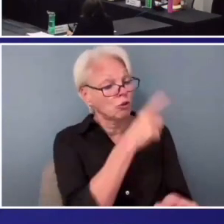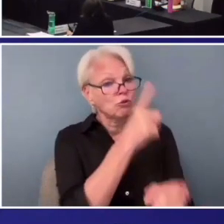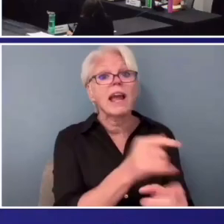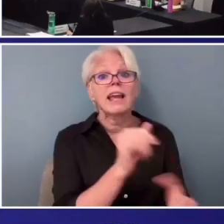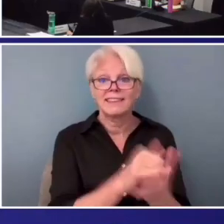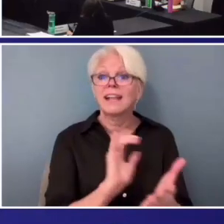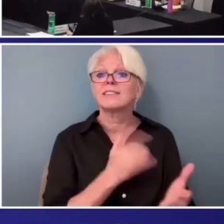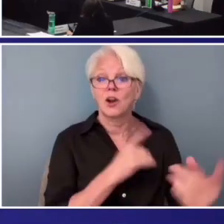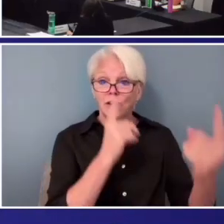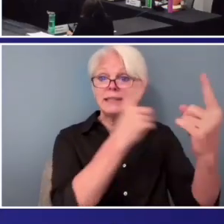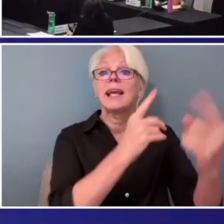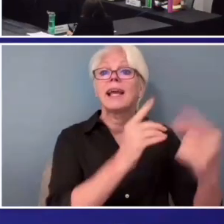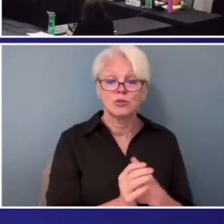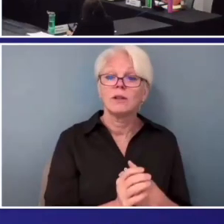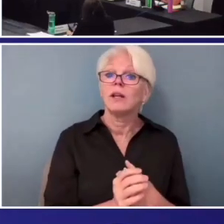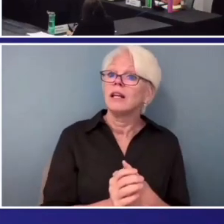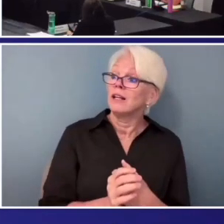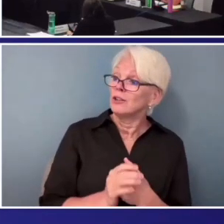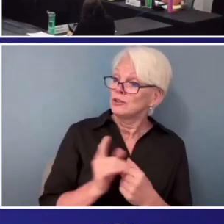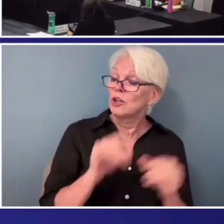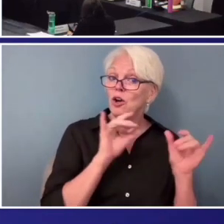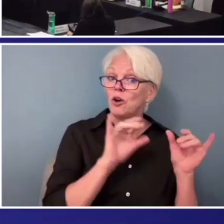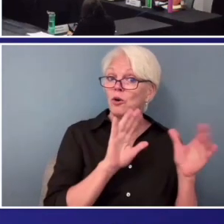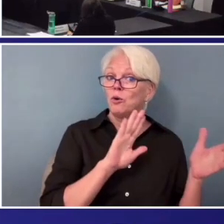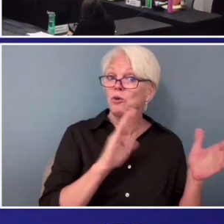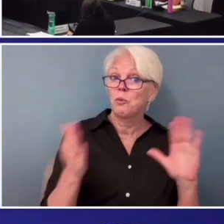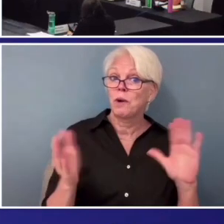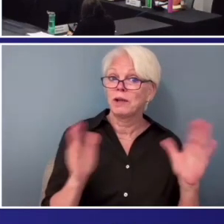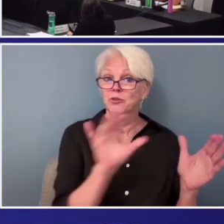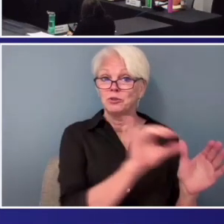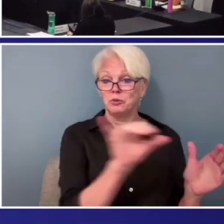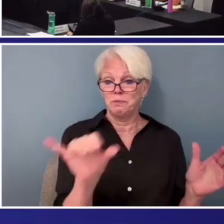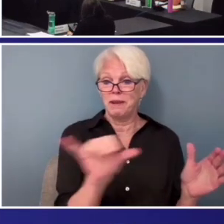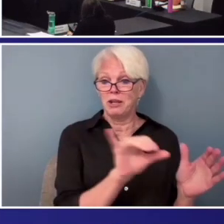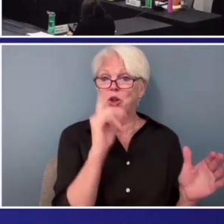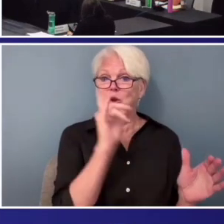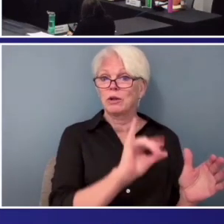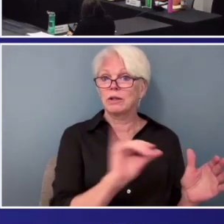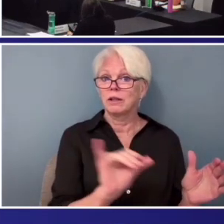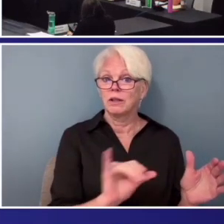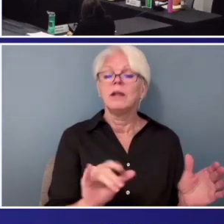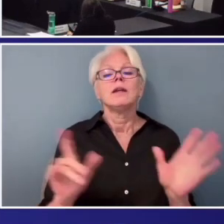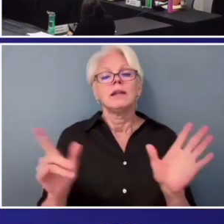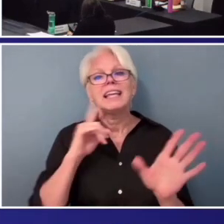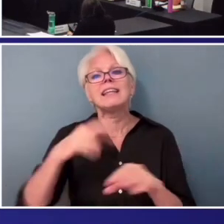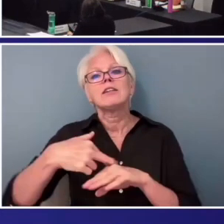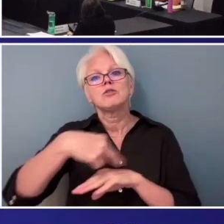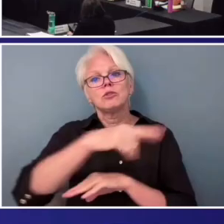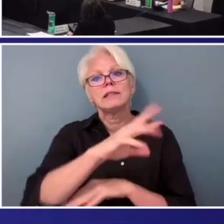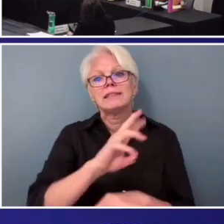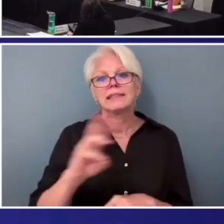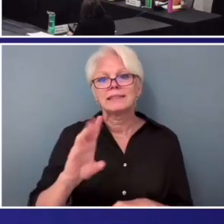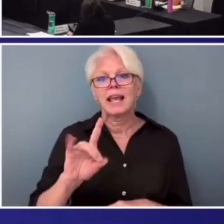So it's intended to mirror 668.2, but then eliminate the important -- Is to reference 668.2 with those,